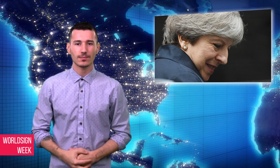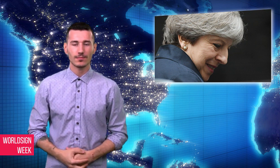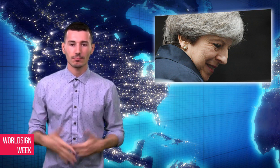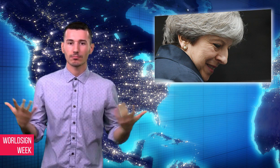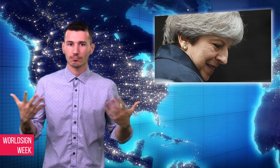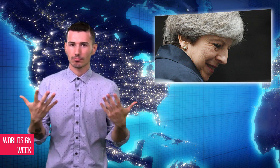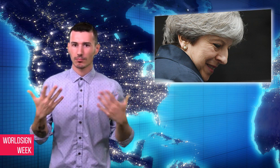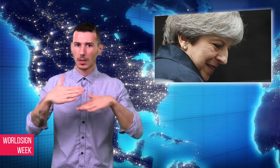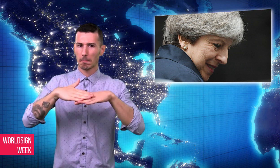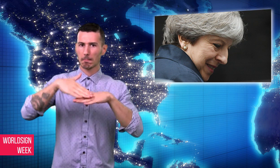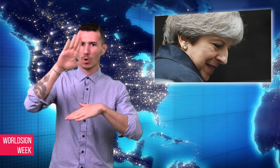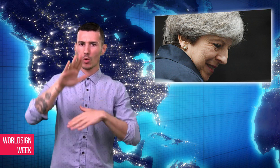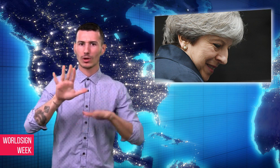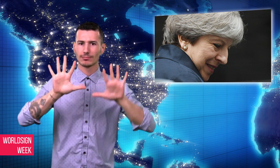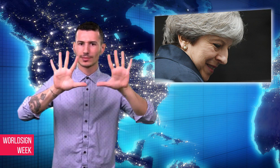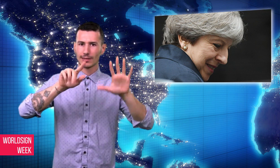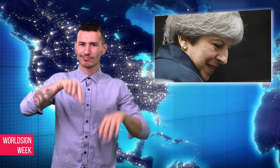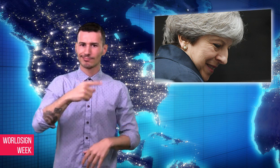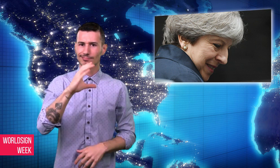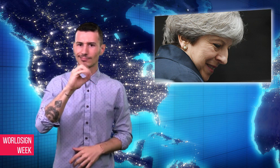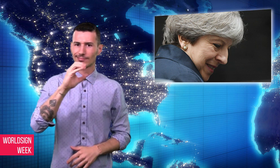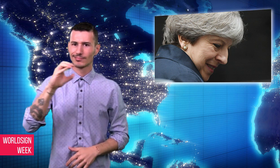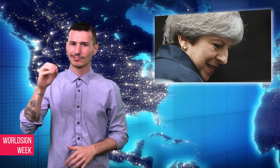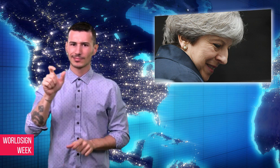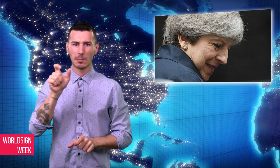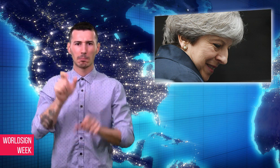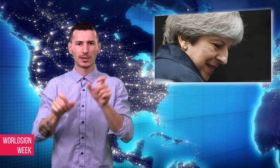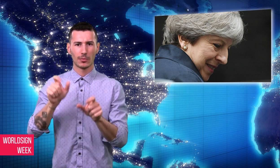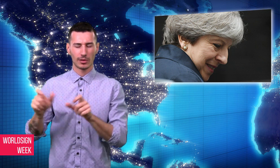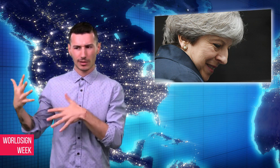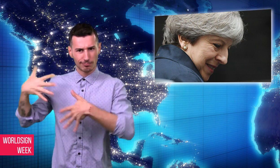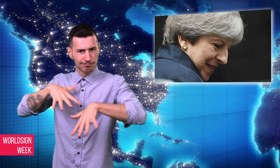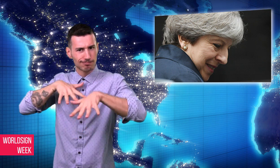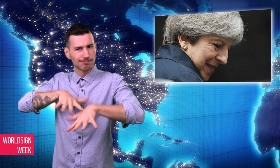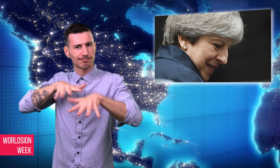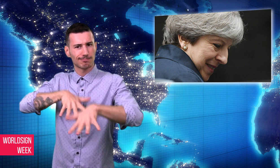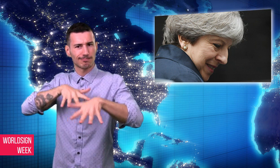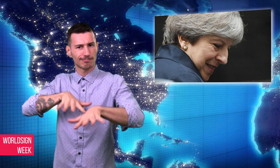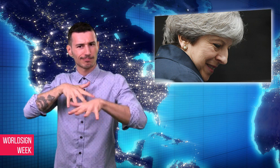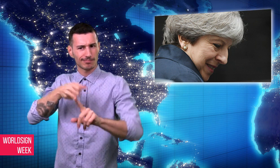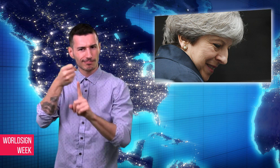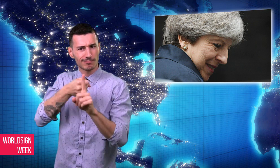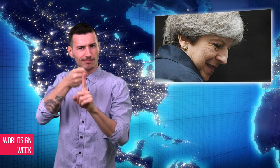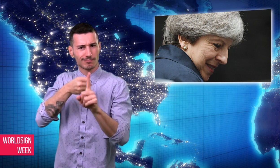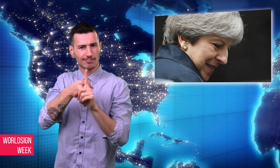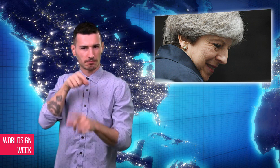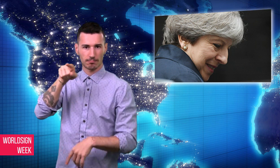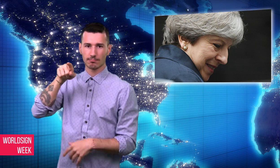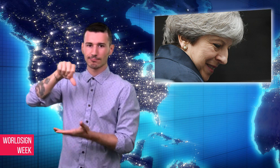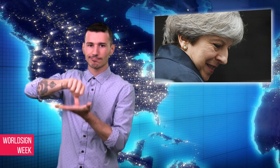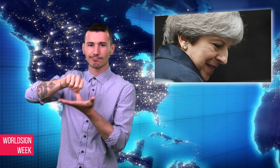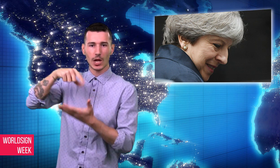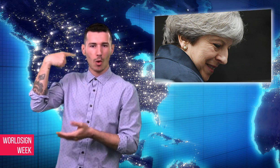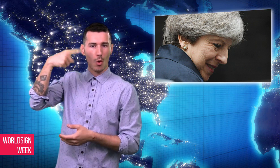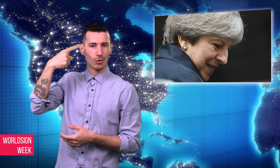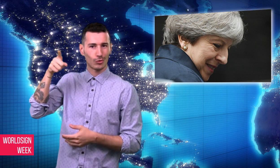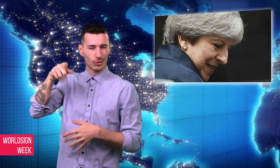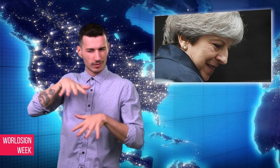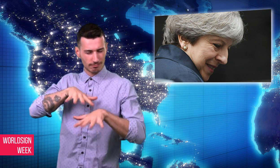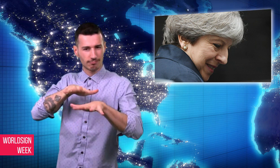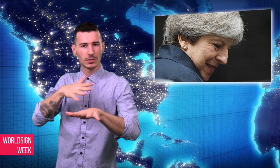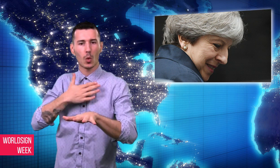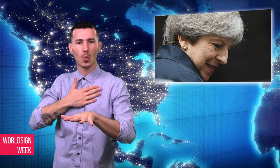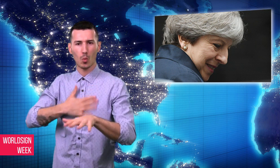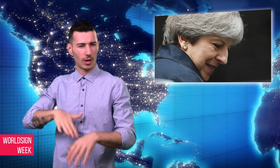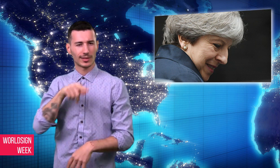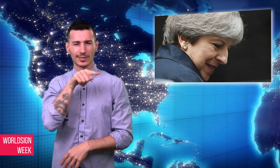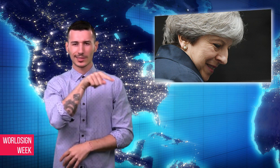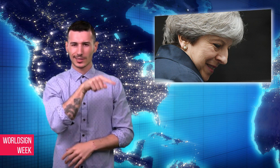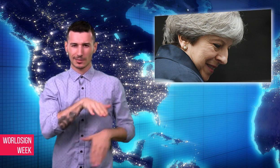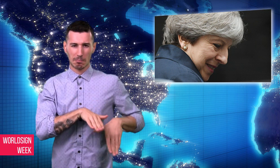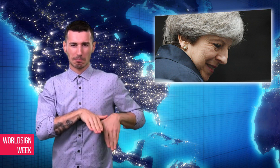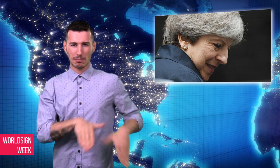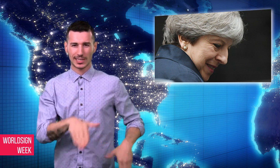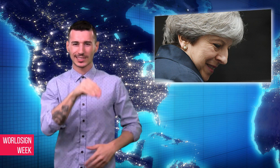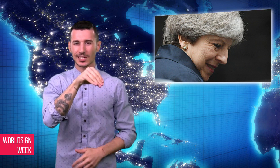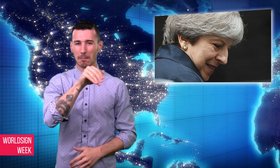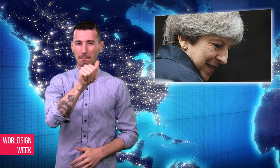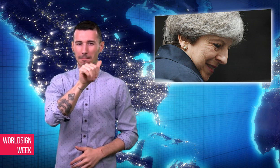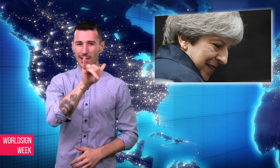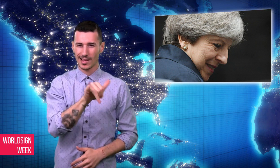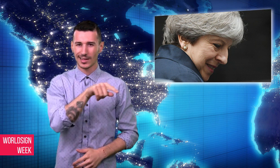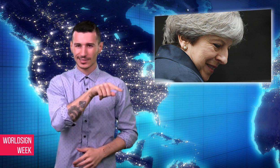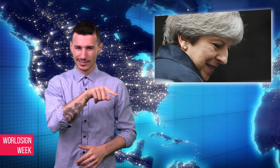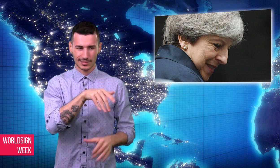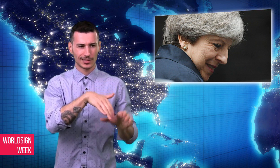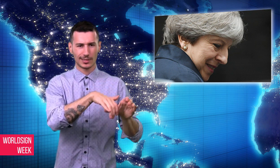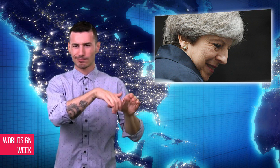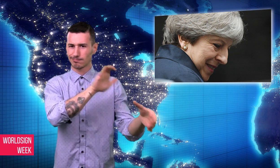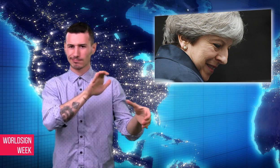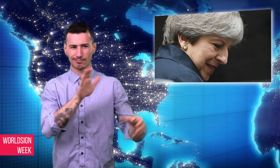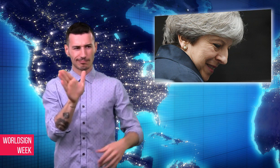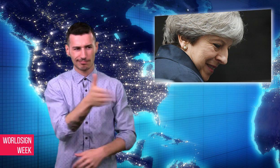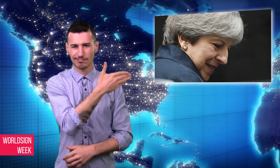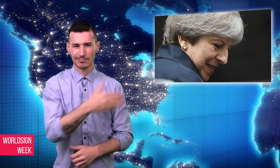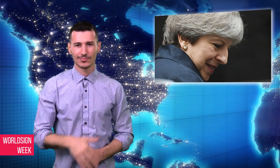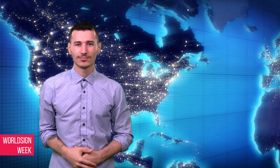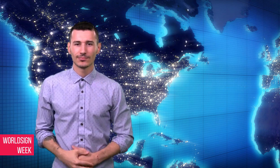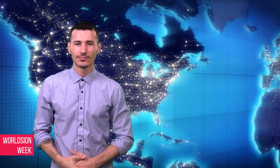to demand May’s resignation.